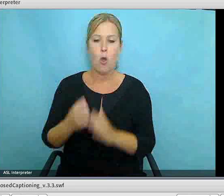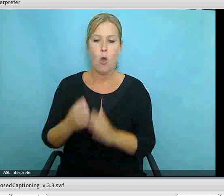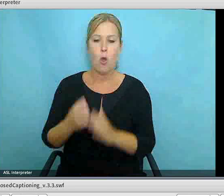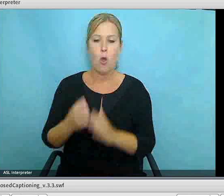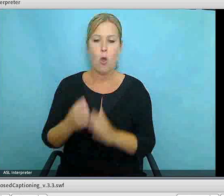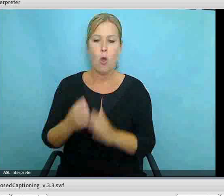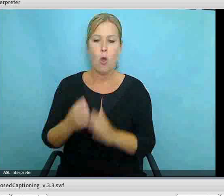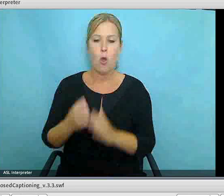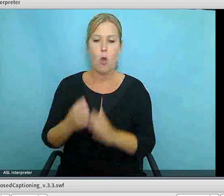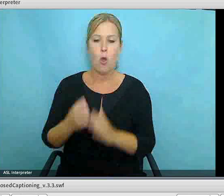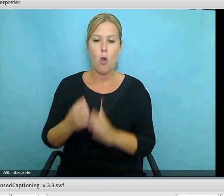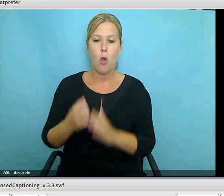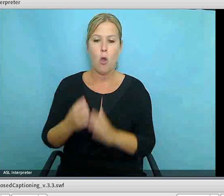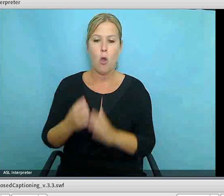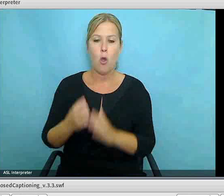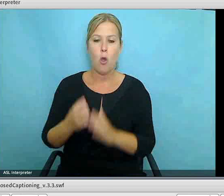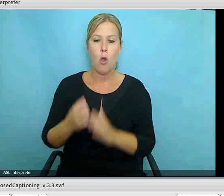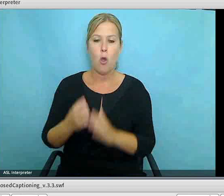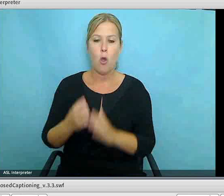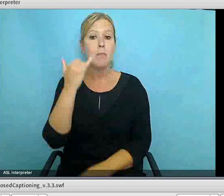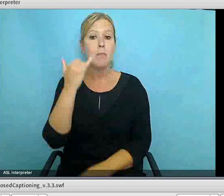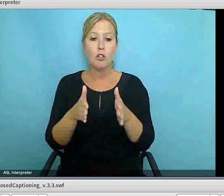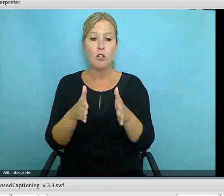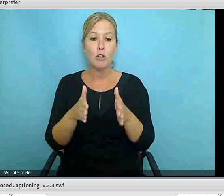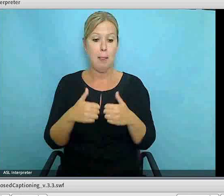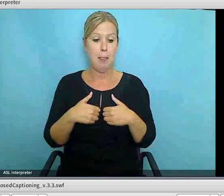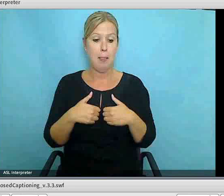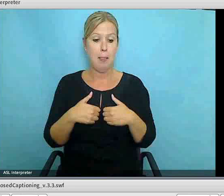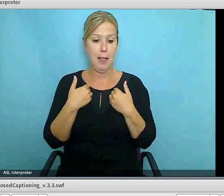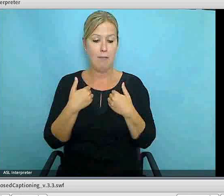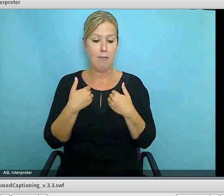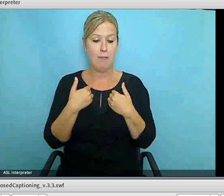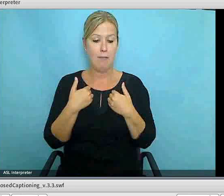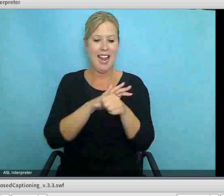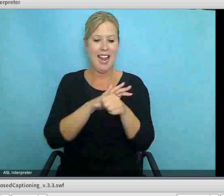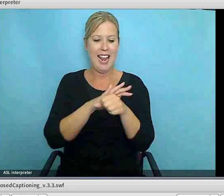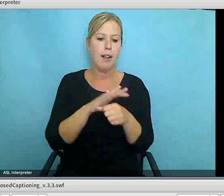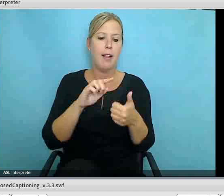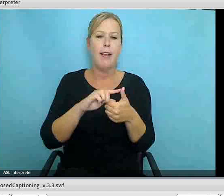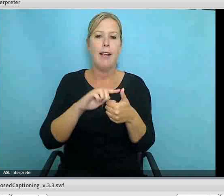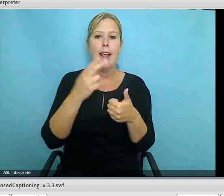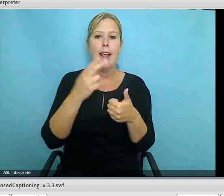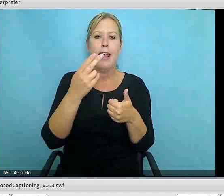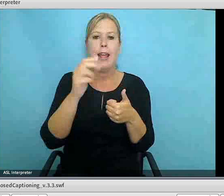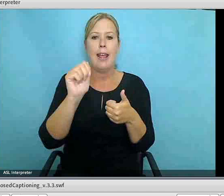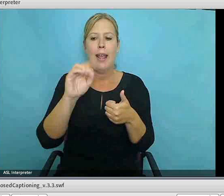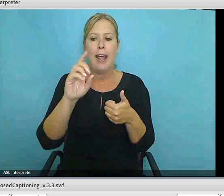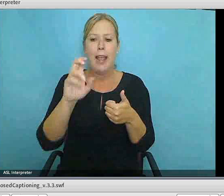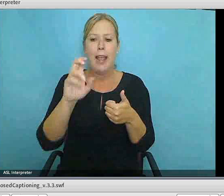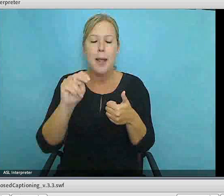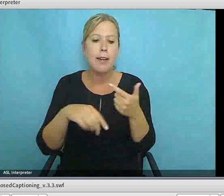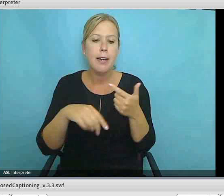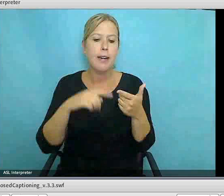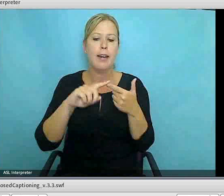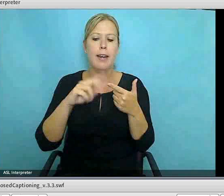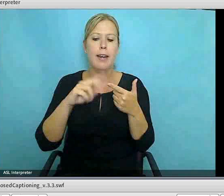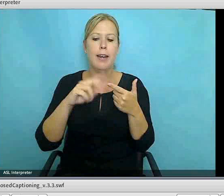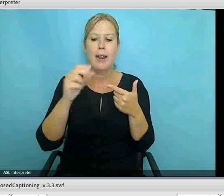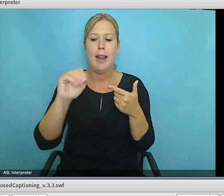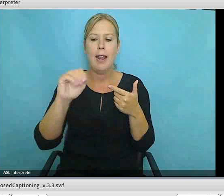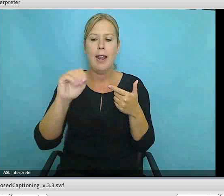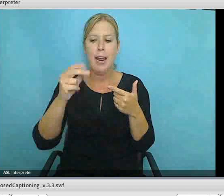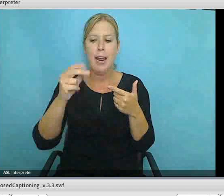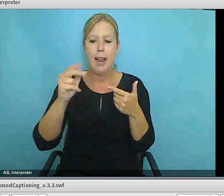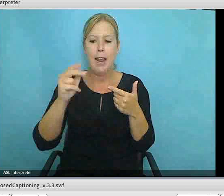County, Hampshire, Suffolk, and Worcester Counties, then they potentially could be auto-assigned.